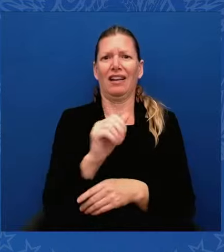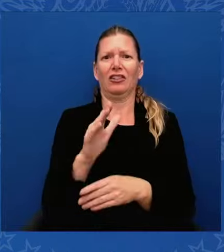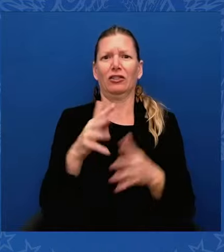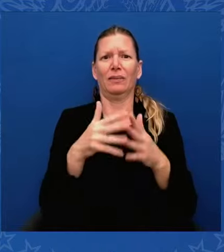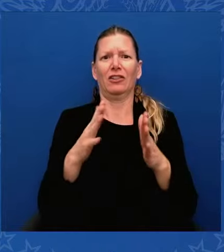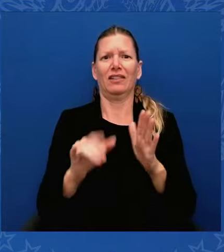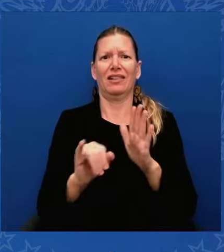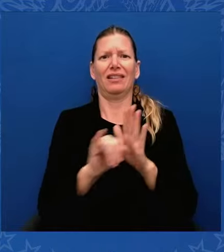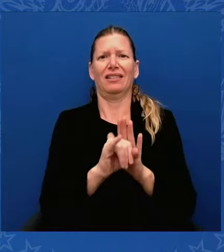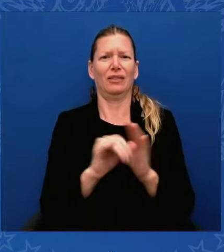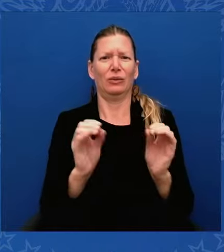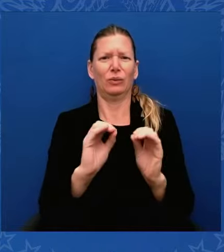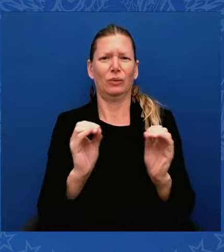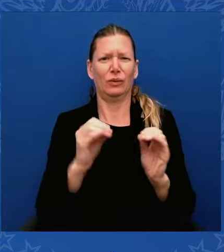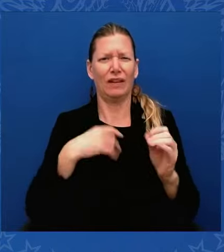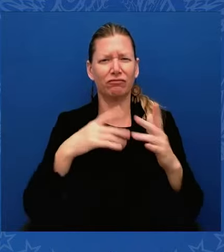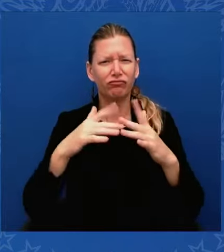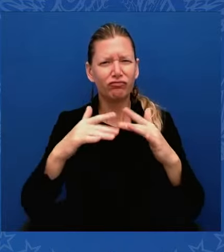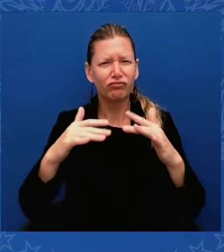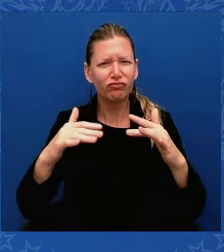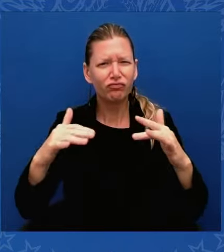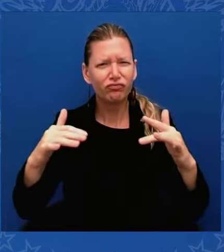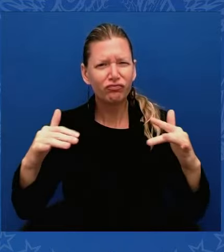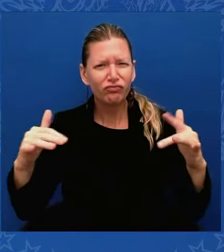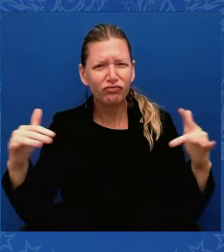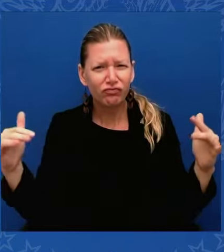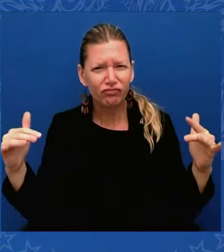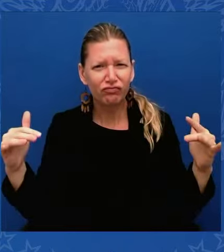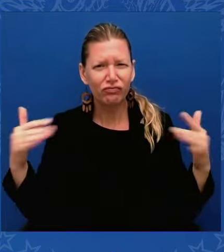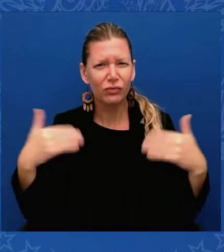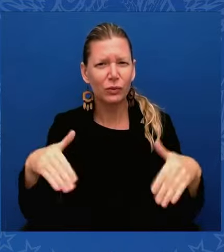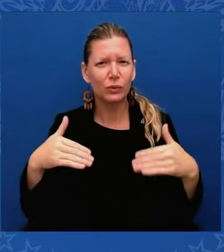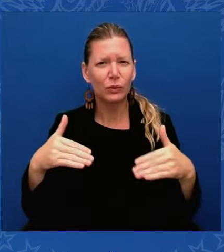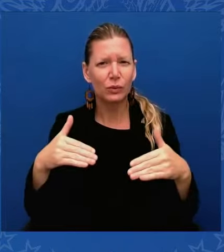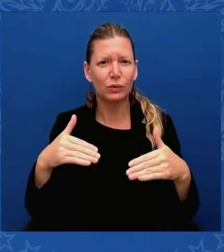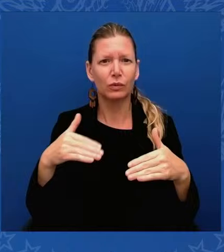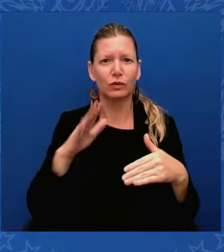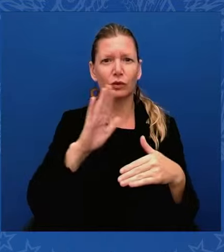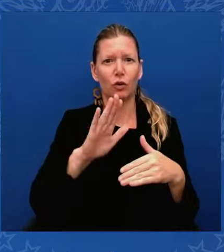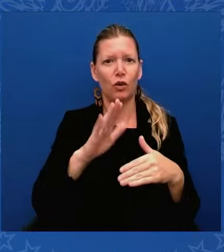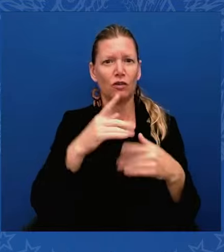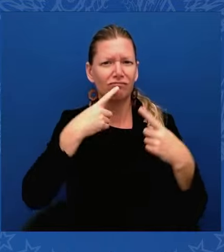that has shaped and strengthened the fabric of our country. The fastest growing demographic in the United States,